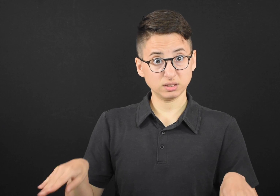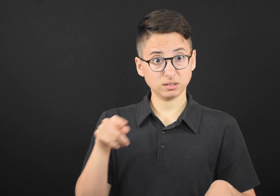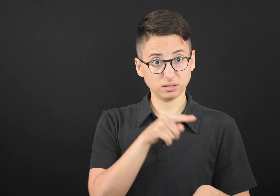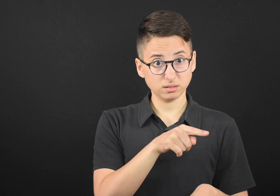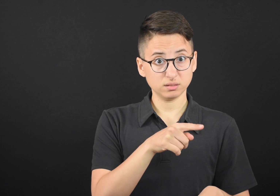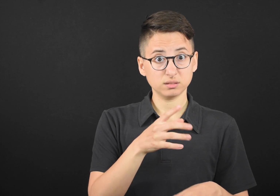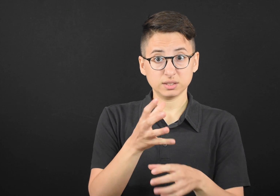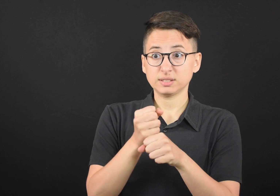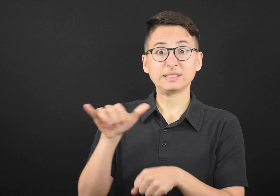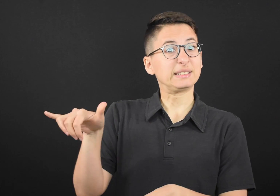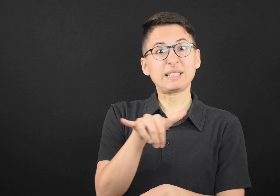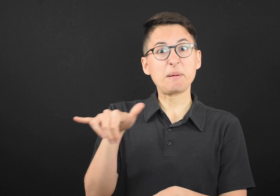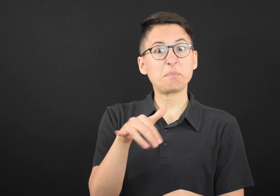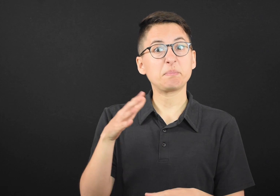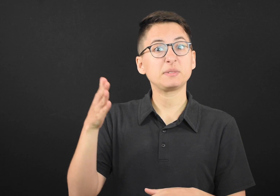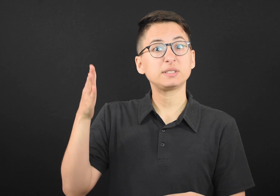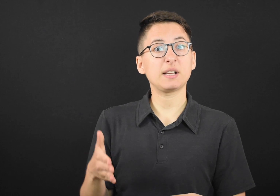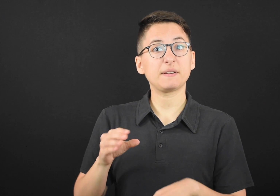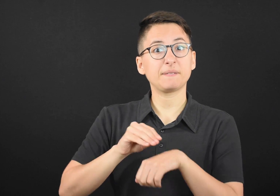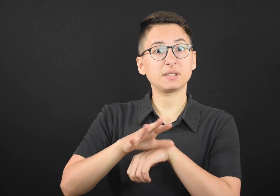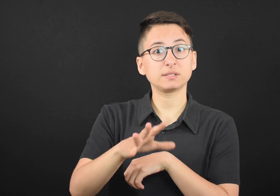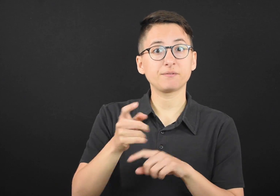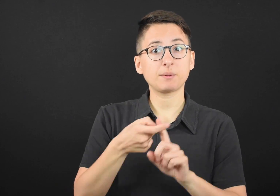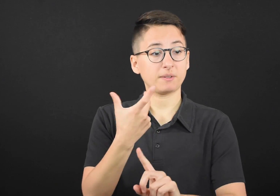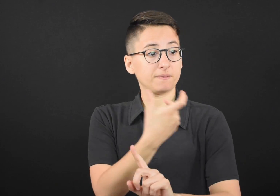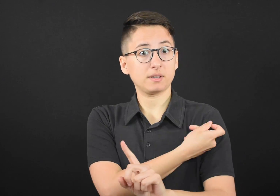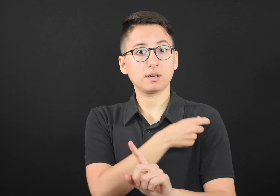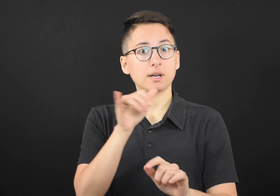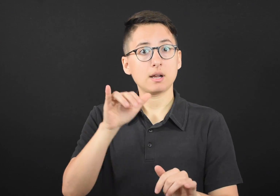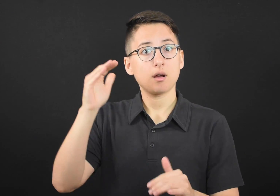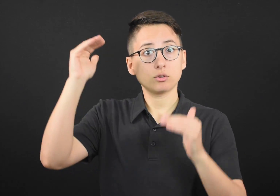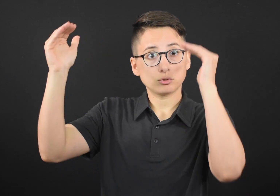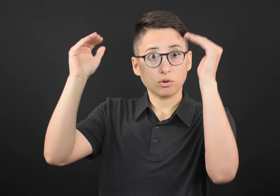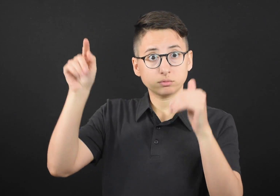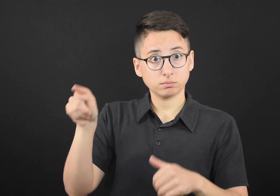Do kids have the same side effects from the vaccine as adults?